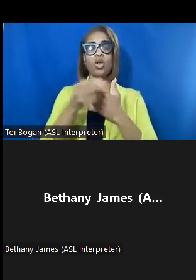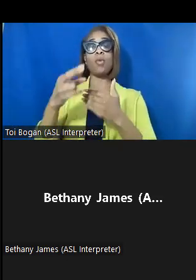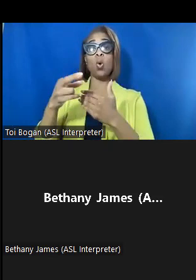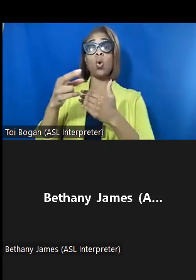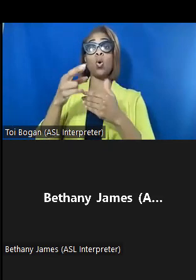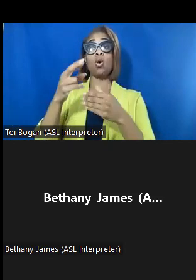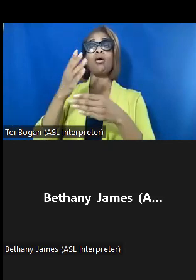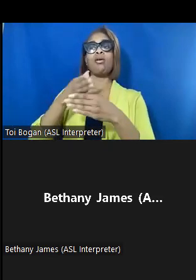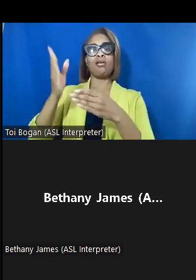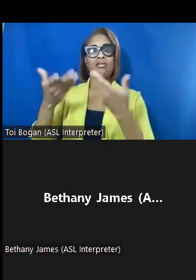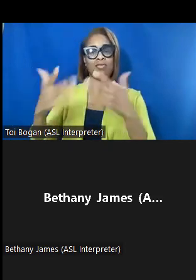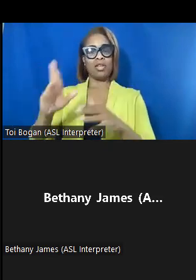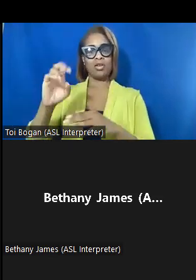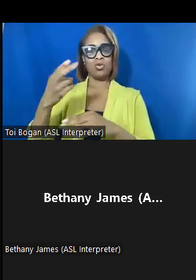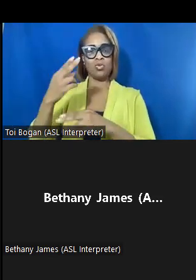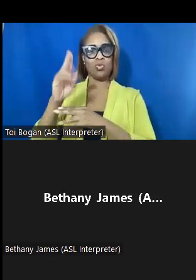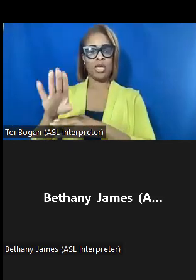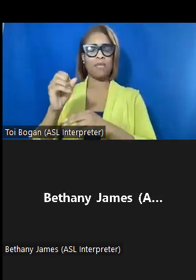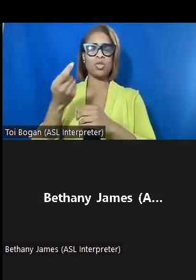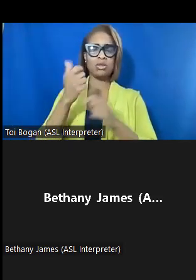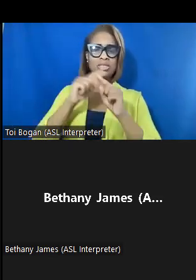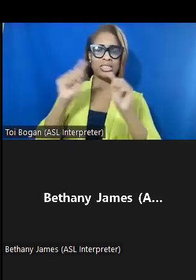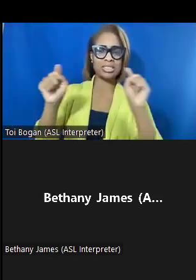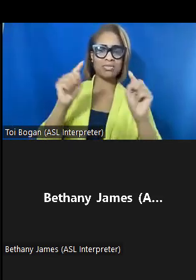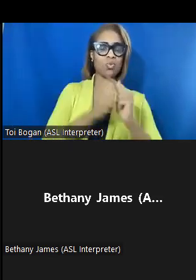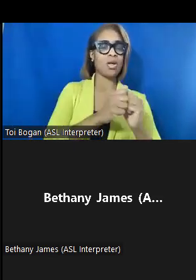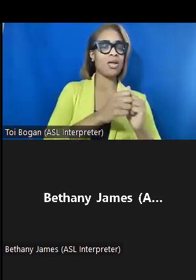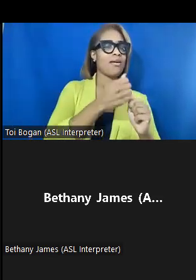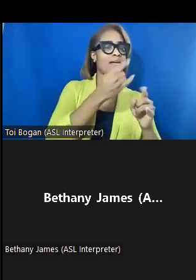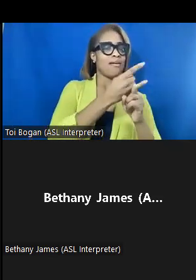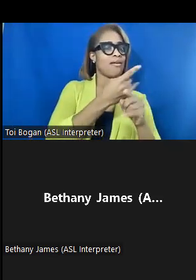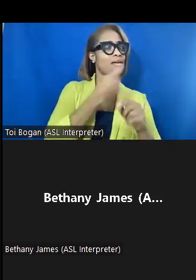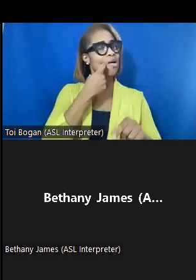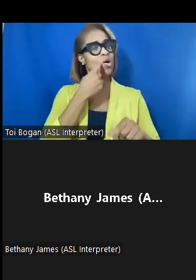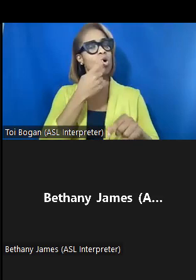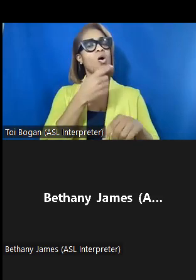So there is a little bit of difference between alcoholism as alcohol dependencies, the current